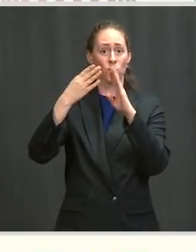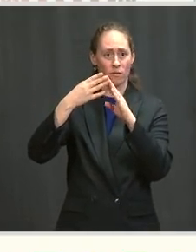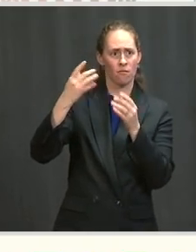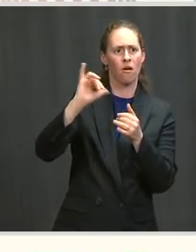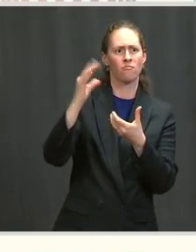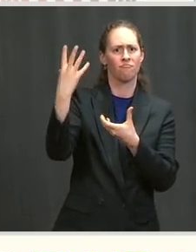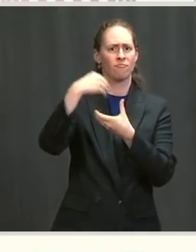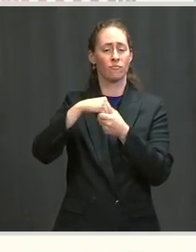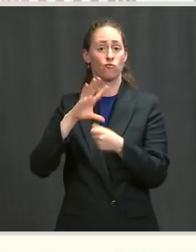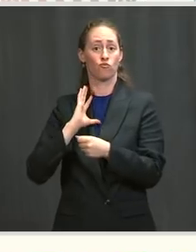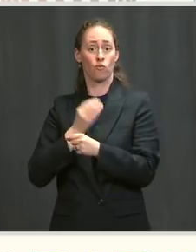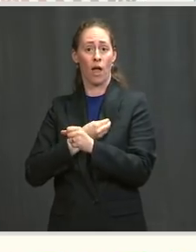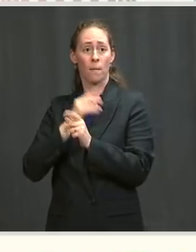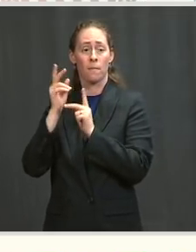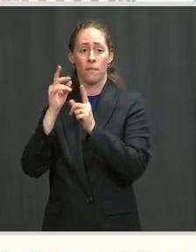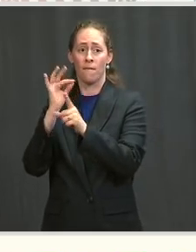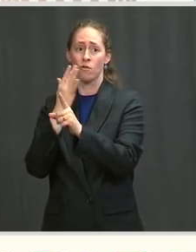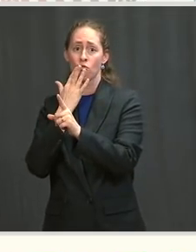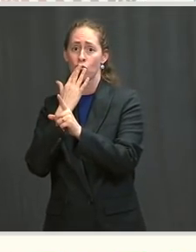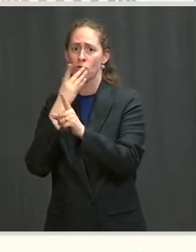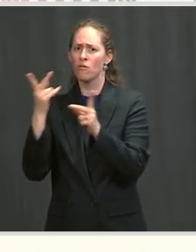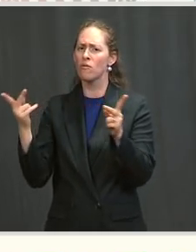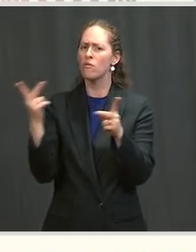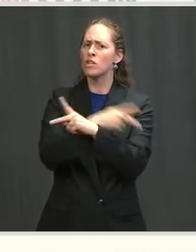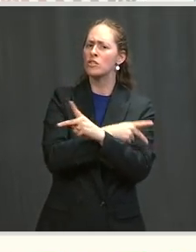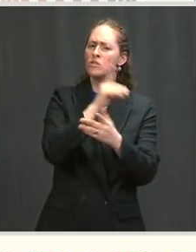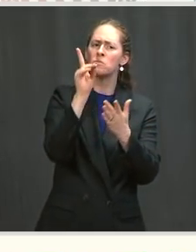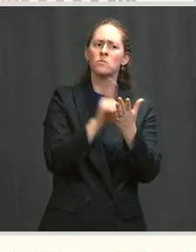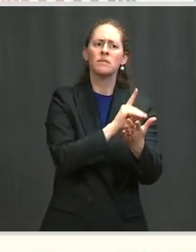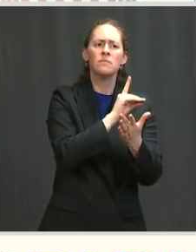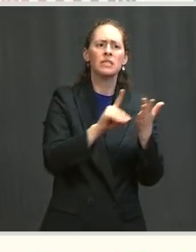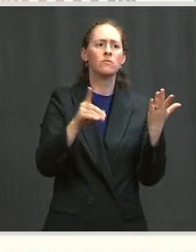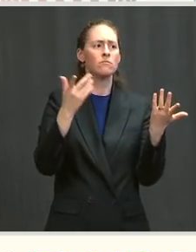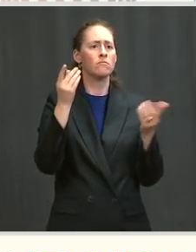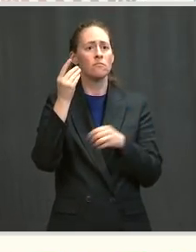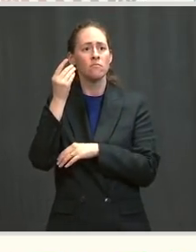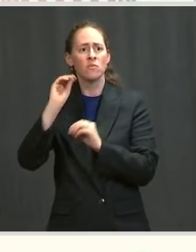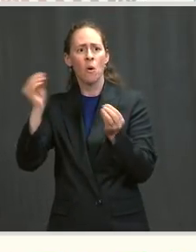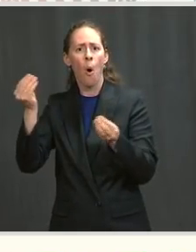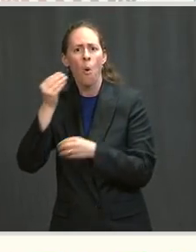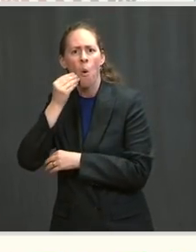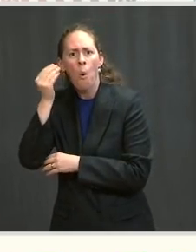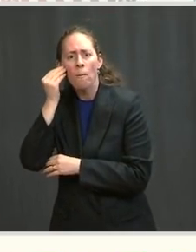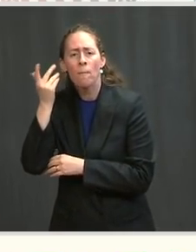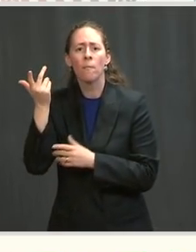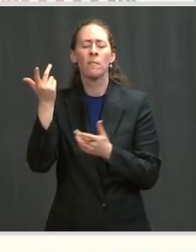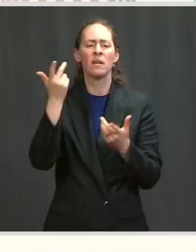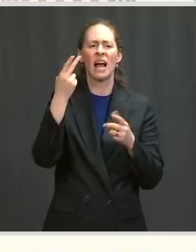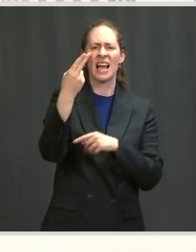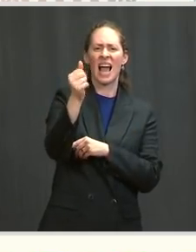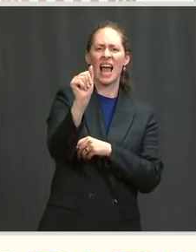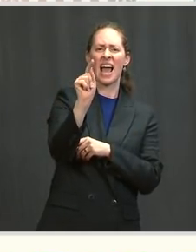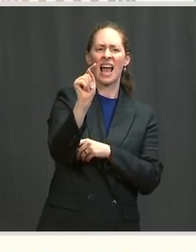continue to face discrimination, homelessness and hate. And trans teenagers and kids like me